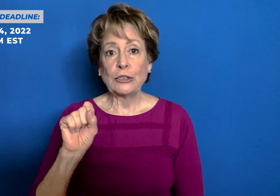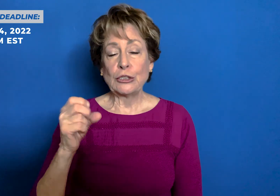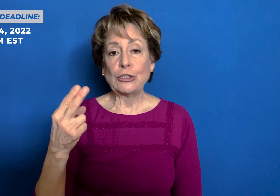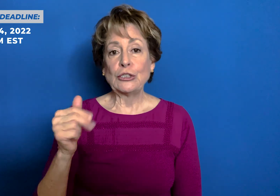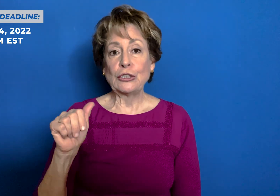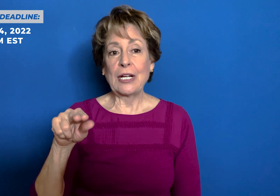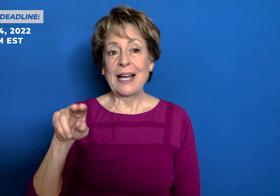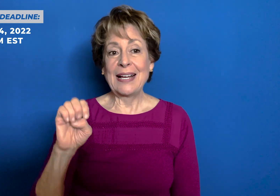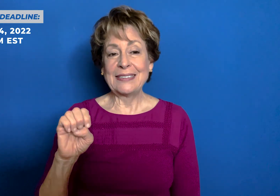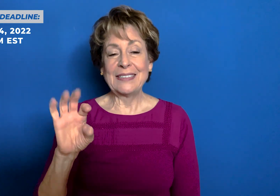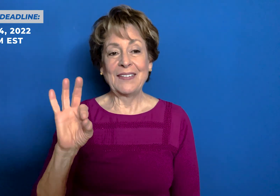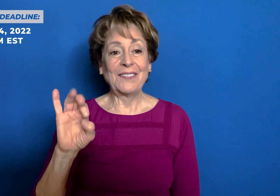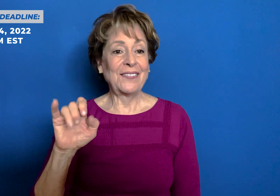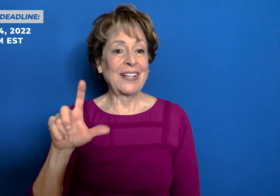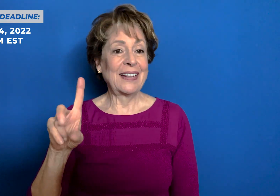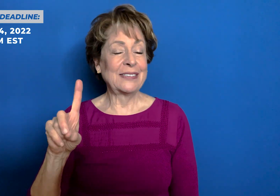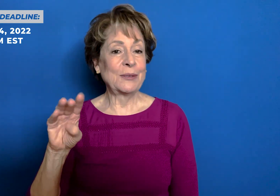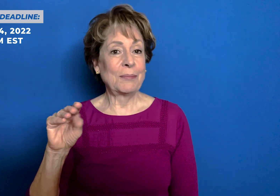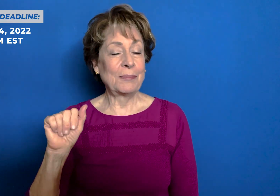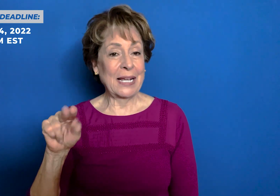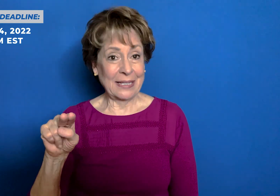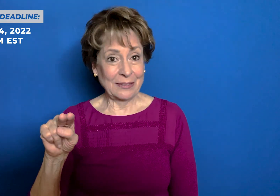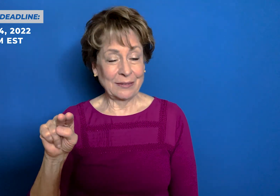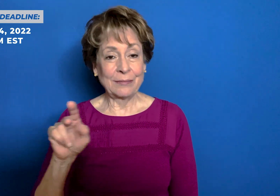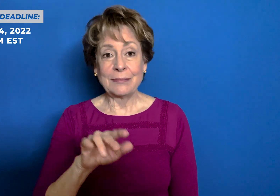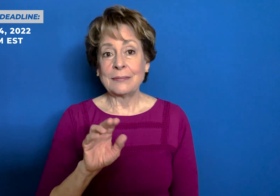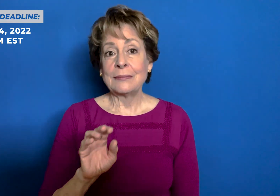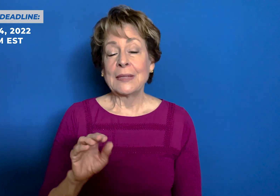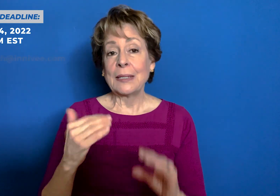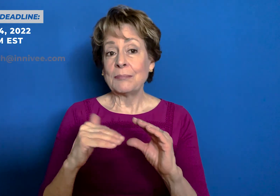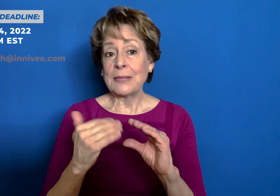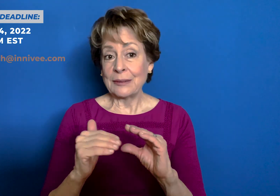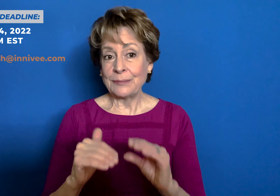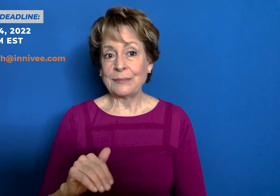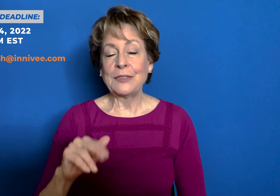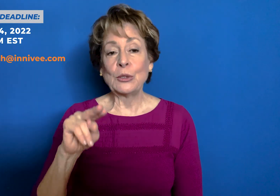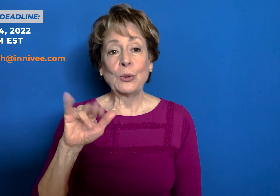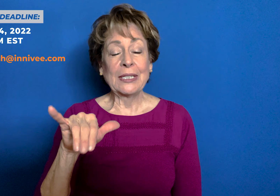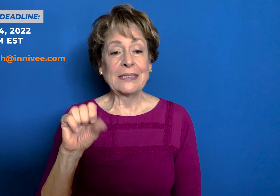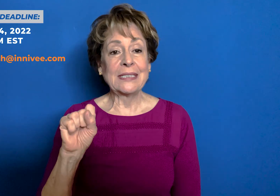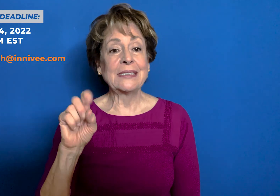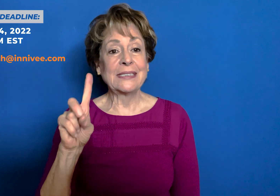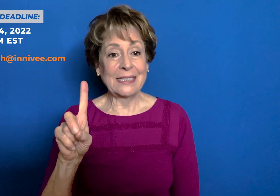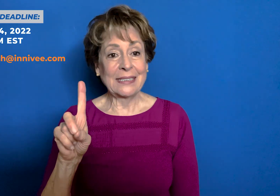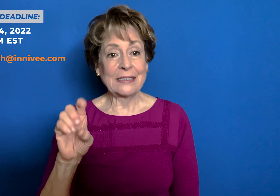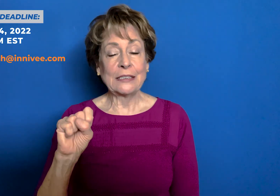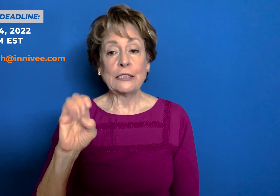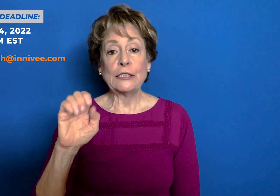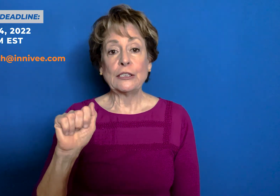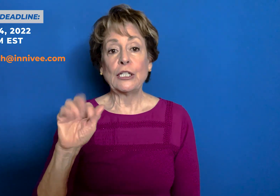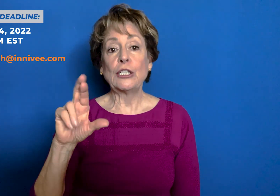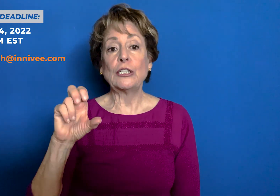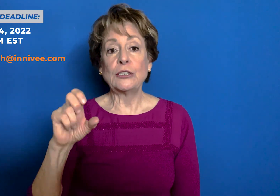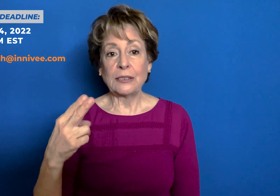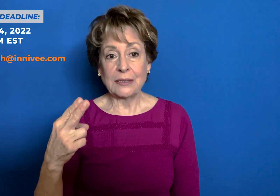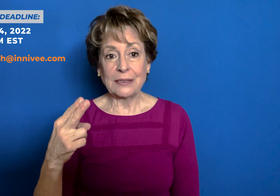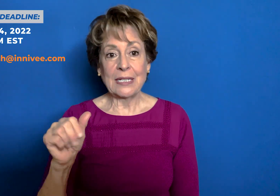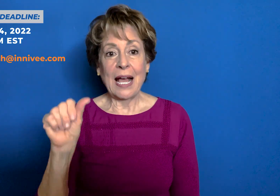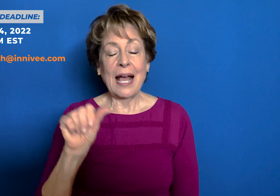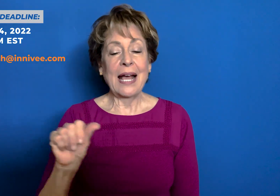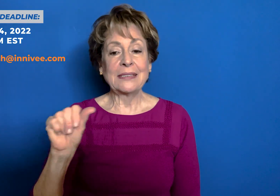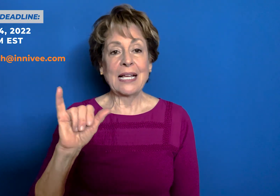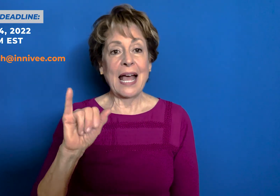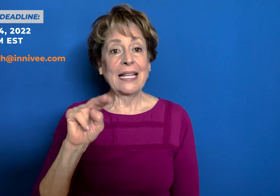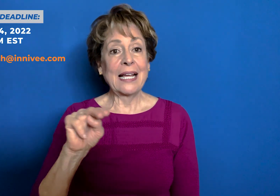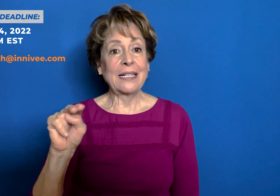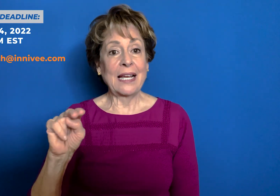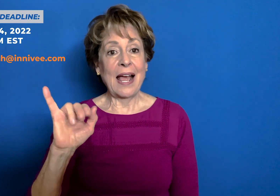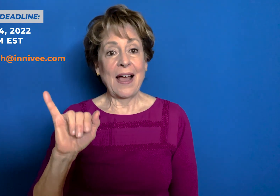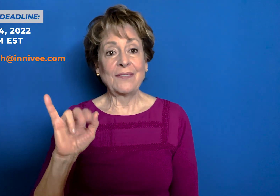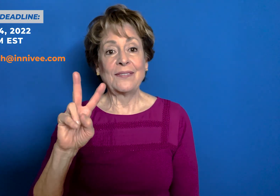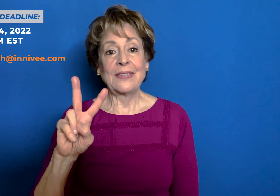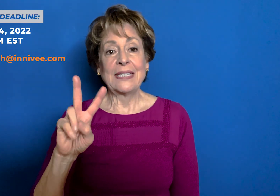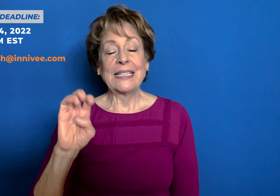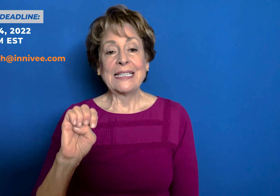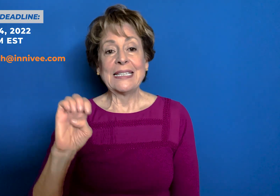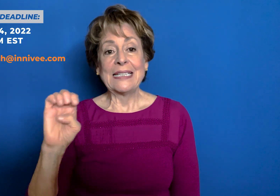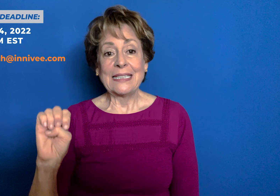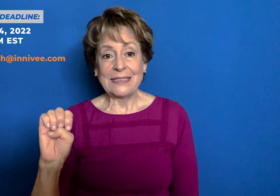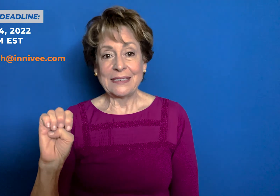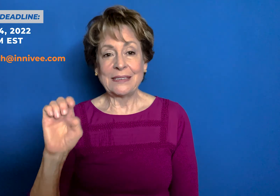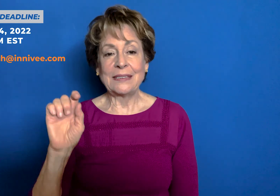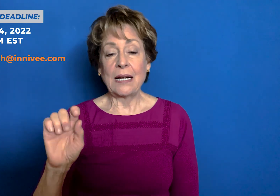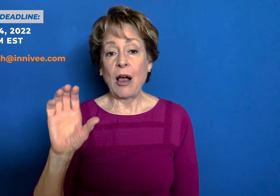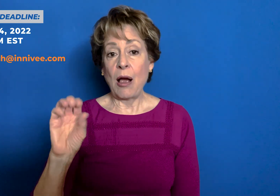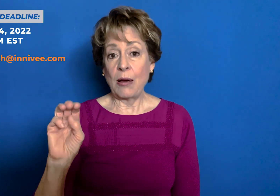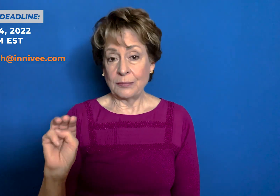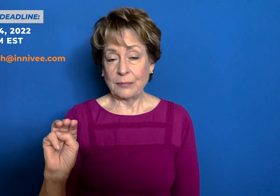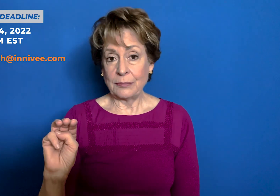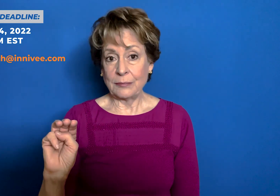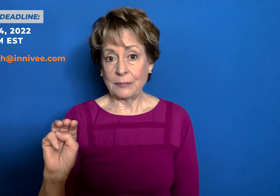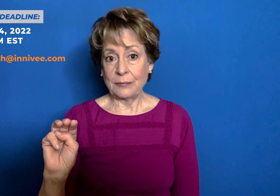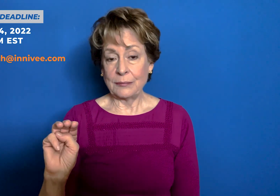to Shane Feldman at NYSDsearch@innivee.com.